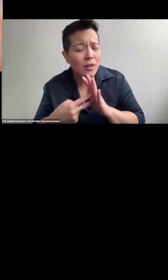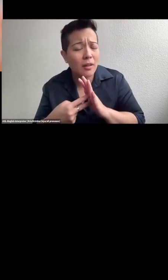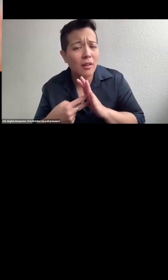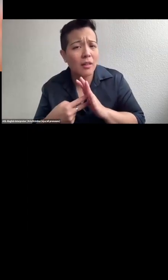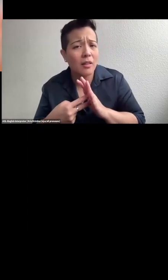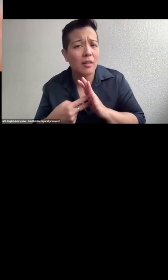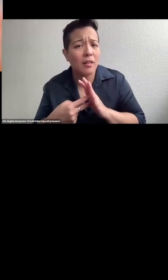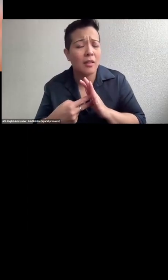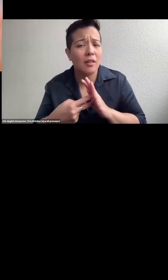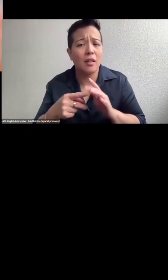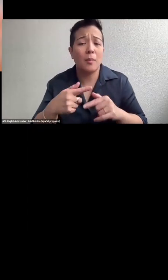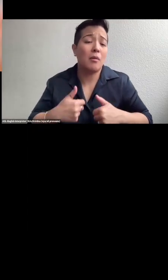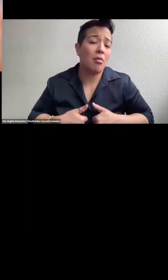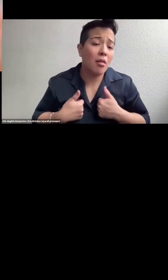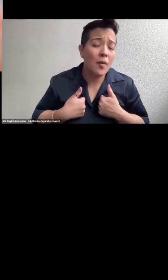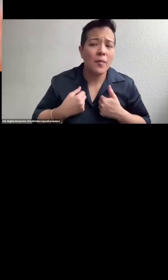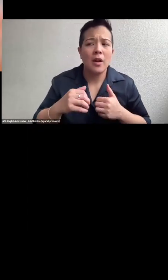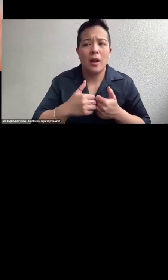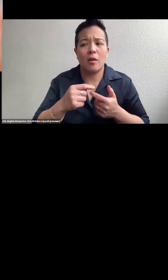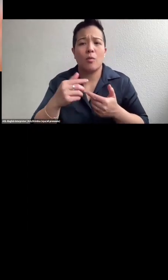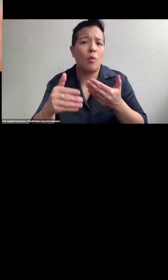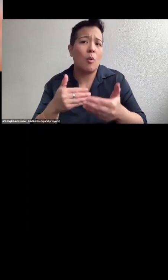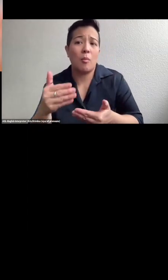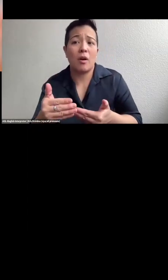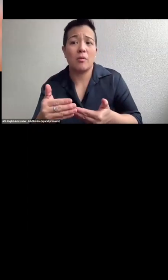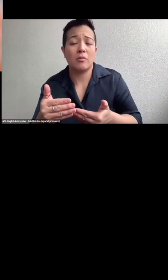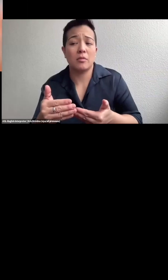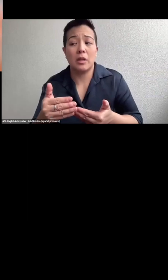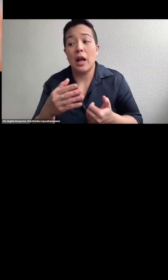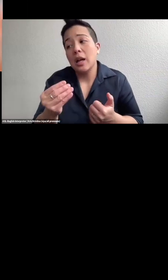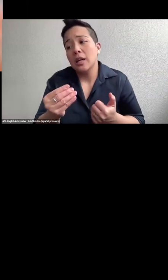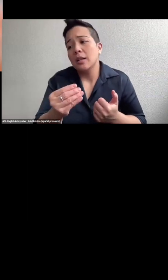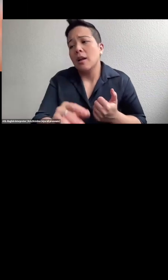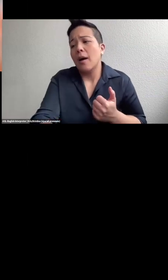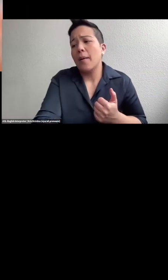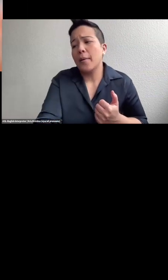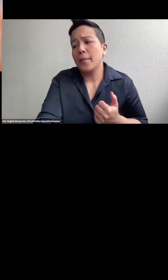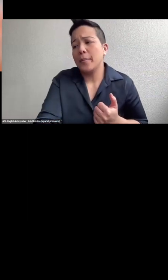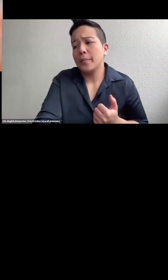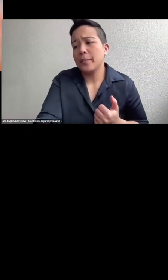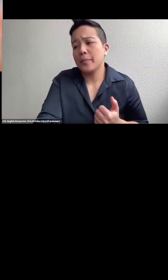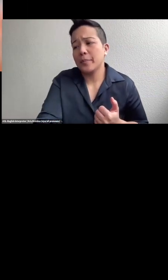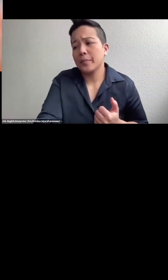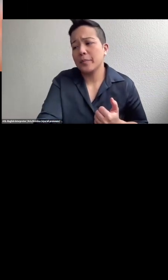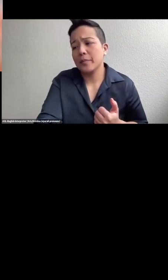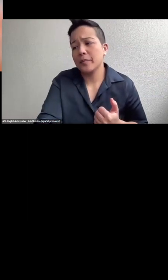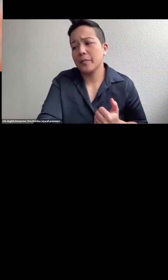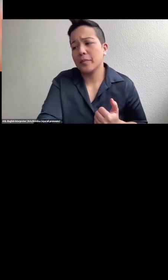life, and how we go about it, and it is also, it's